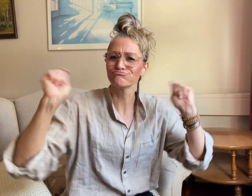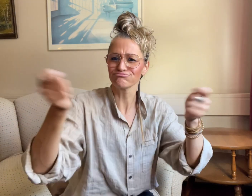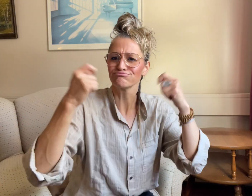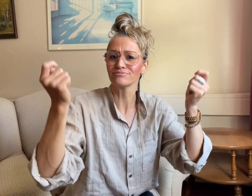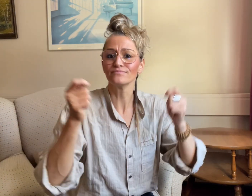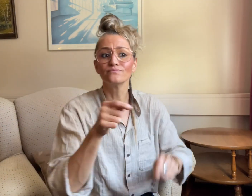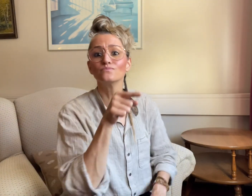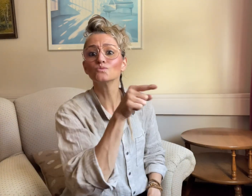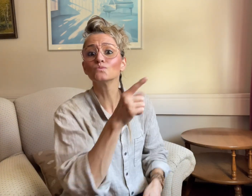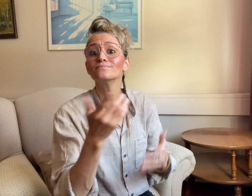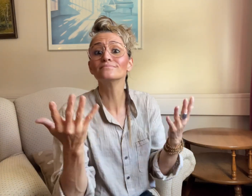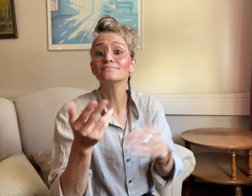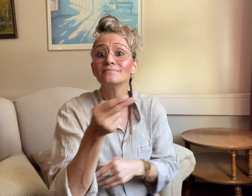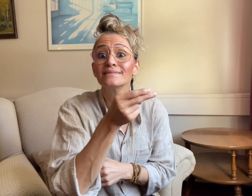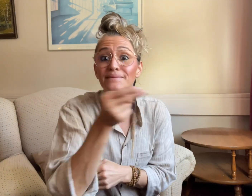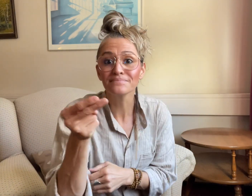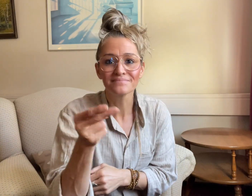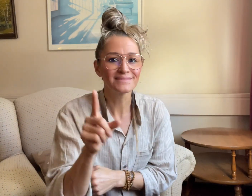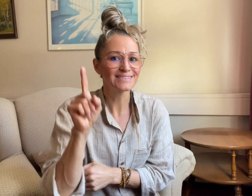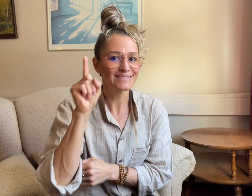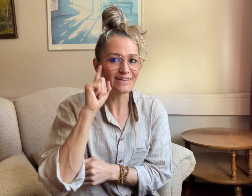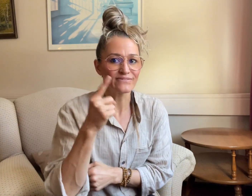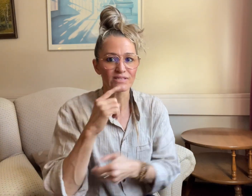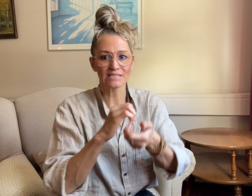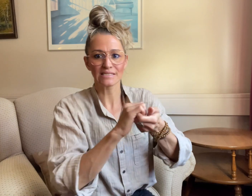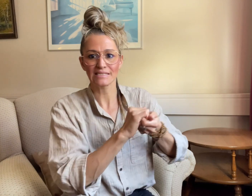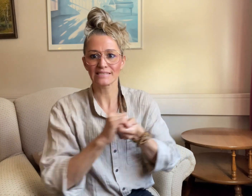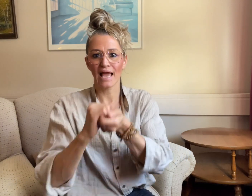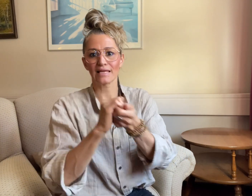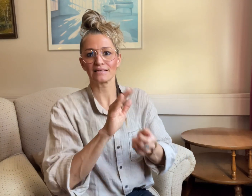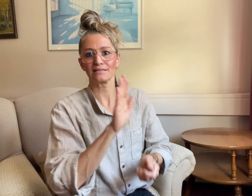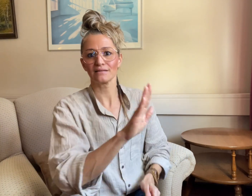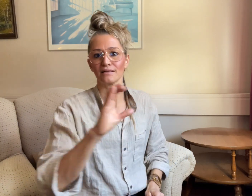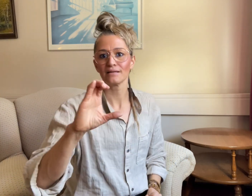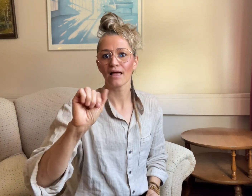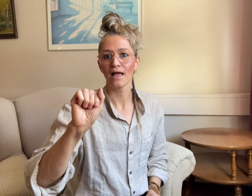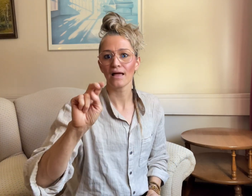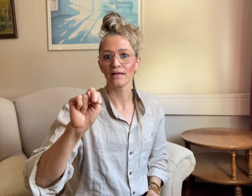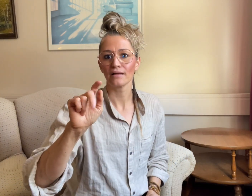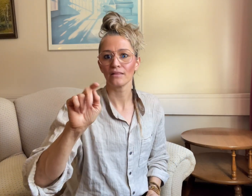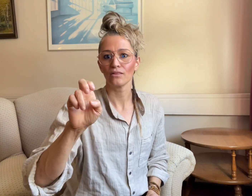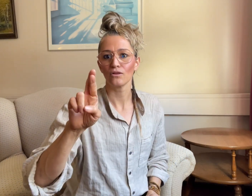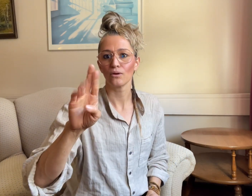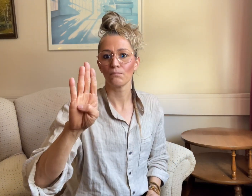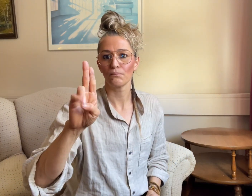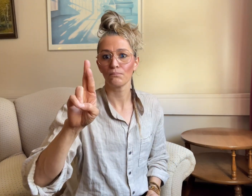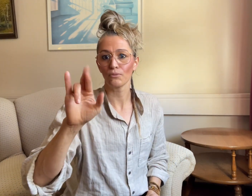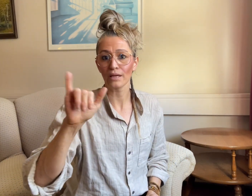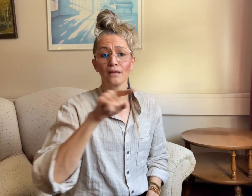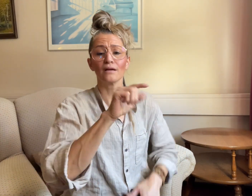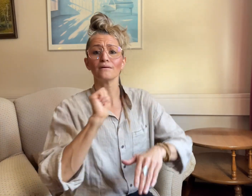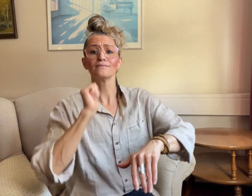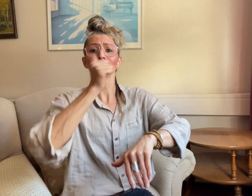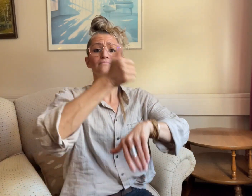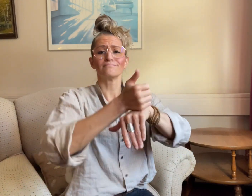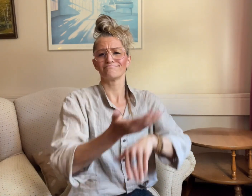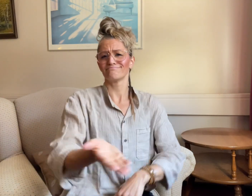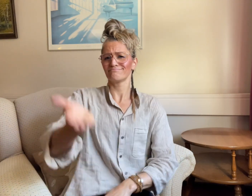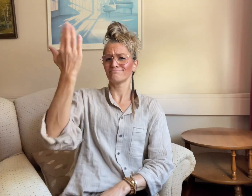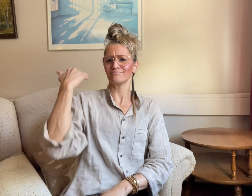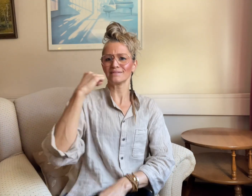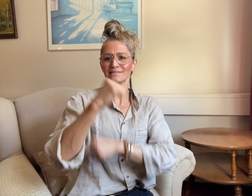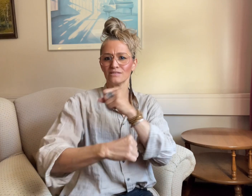The Deaf Society of Canterbury started with eight members in 1922.